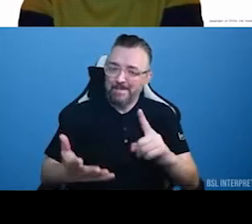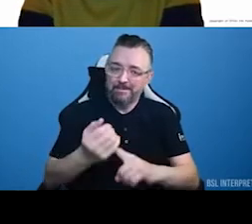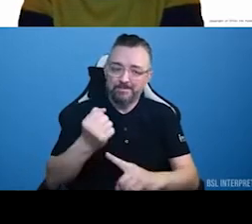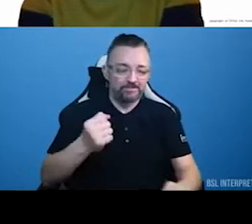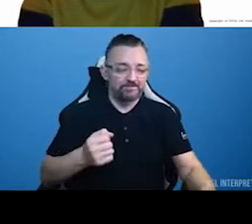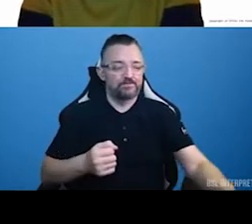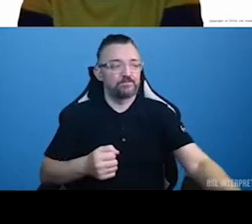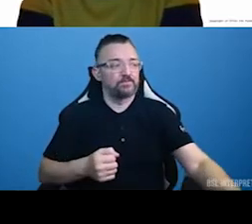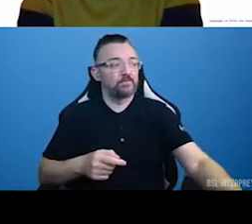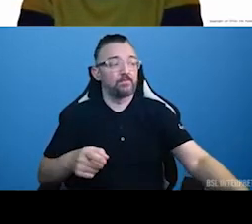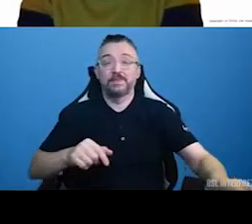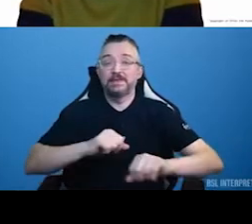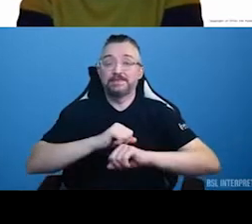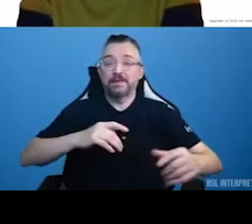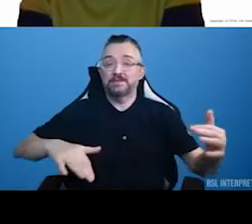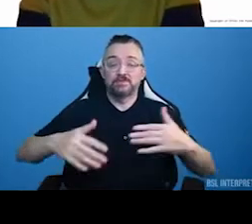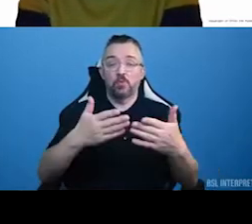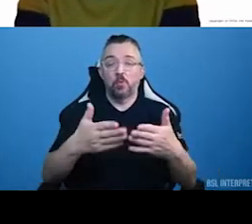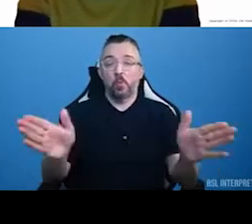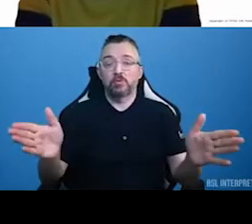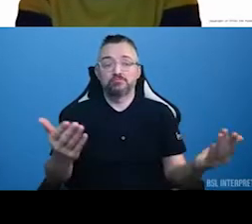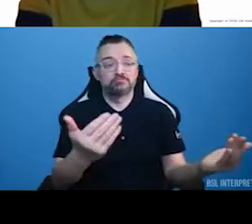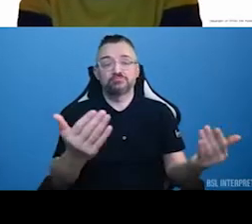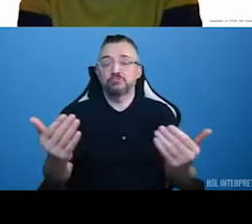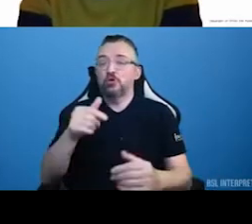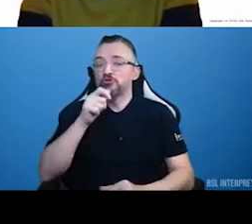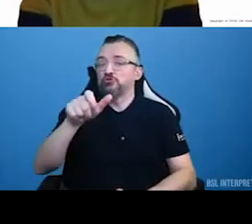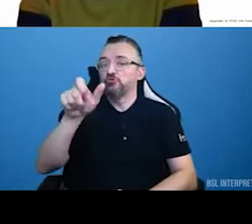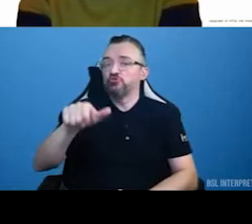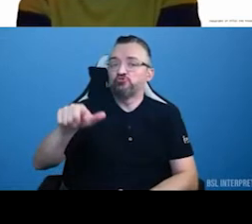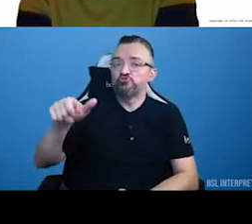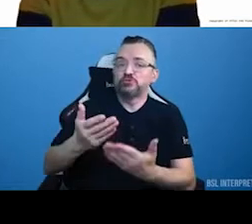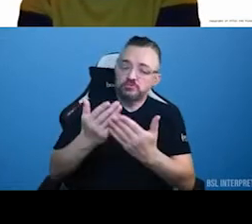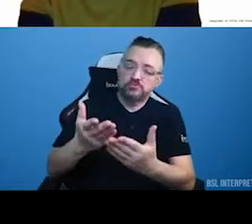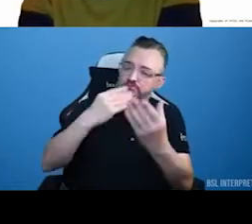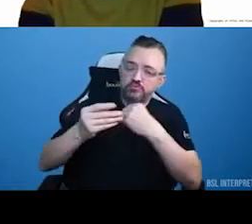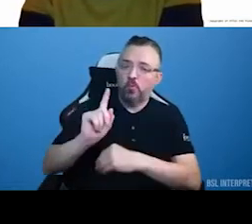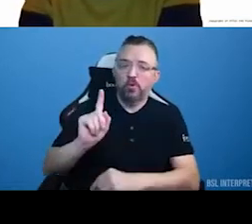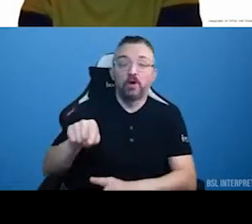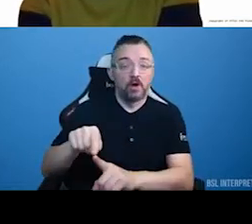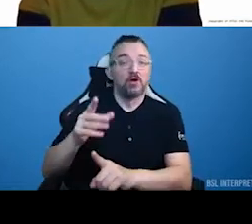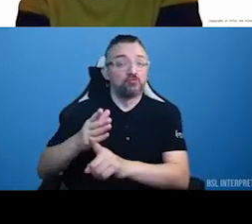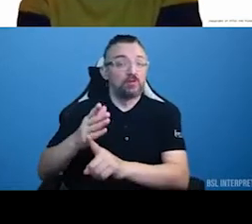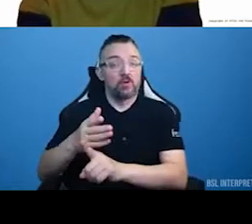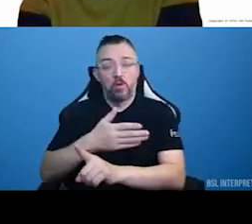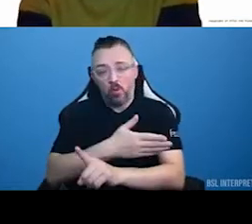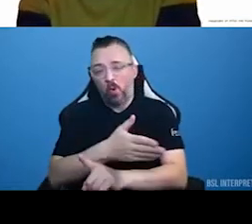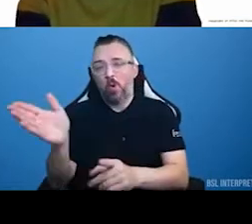it was open to anyone, and not just students but also our young people, but also to the public at large.